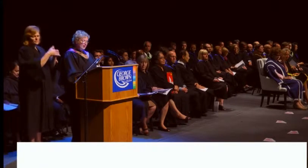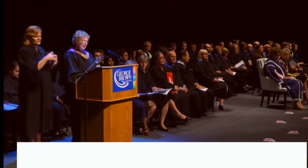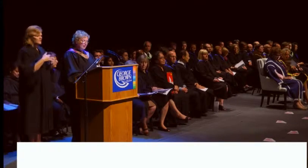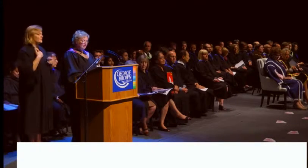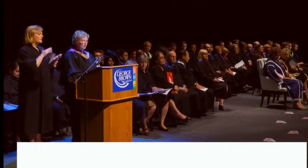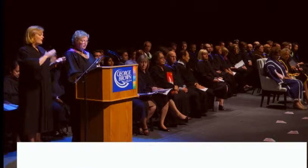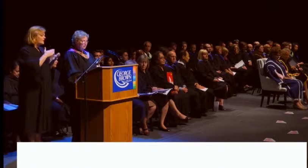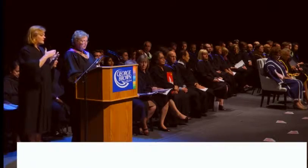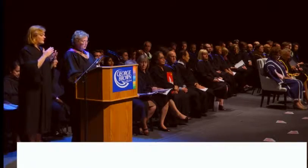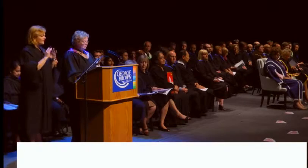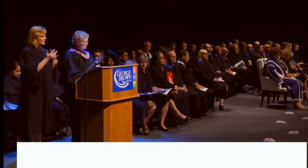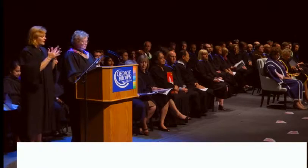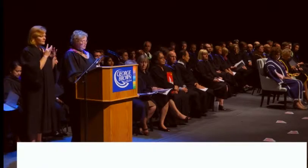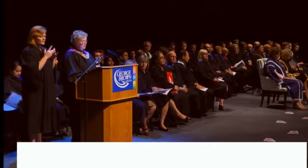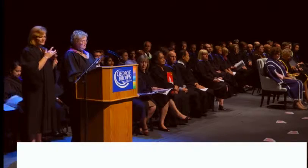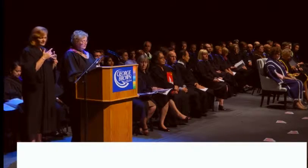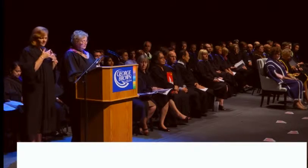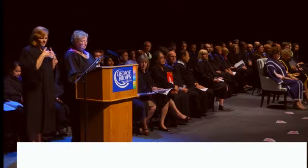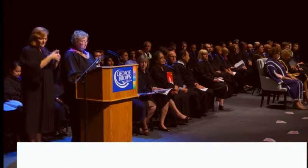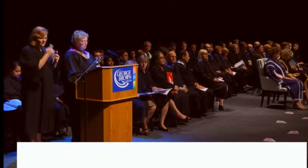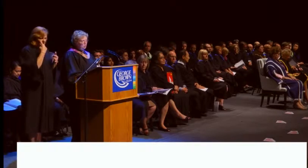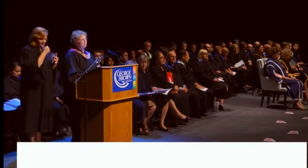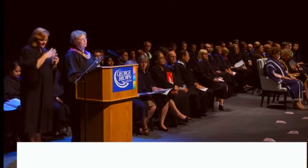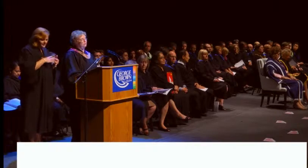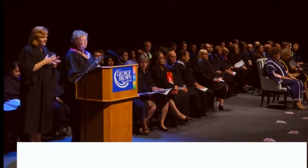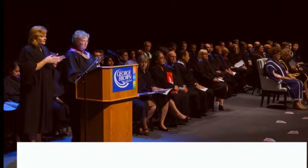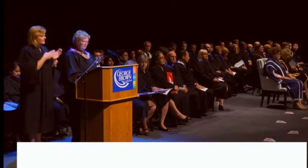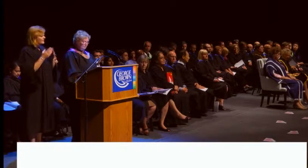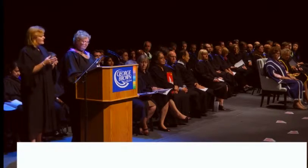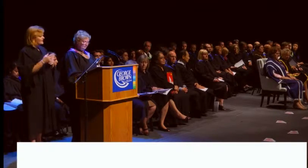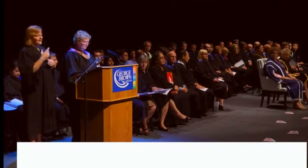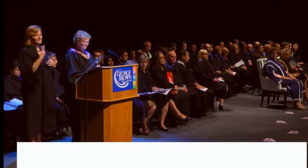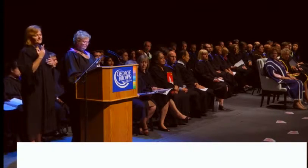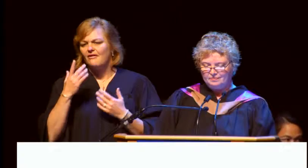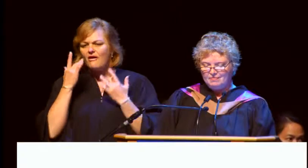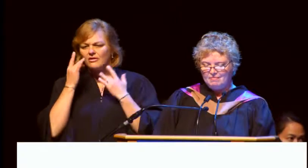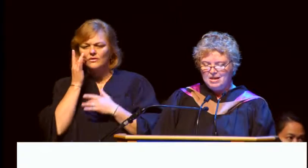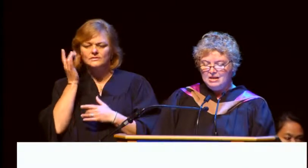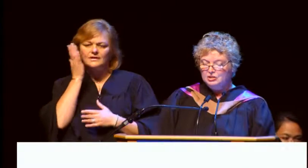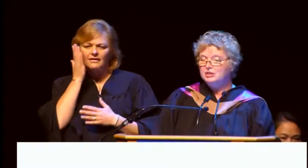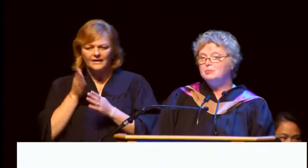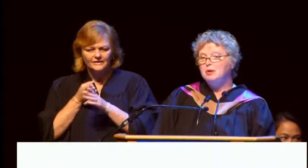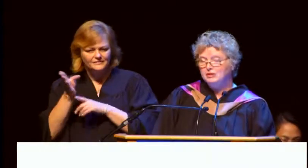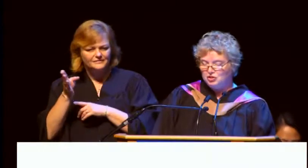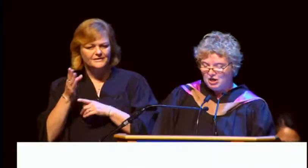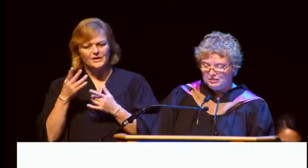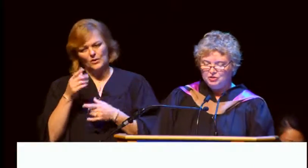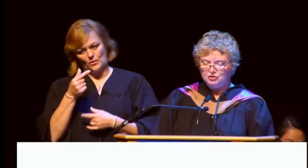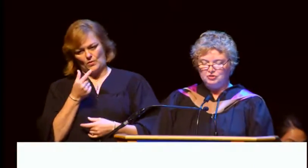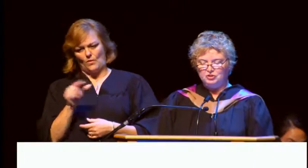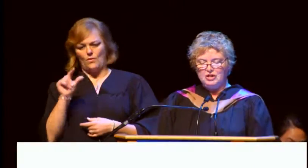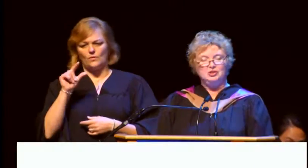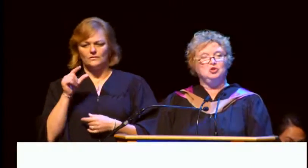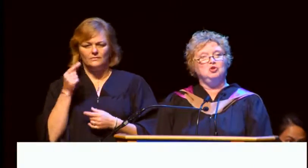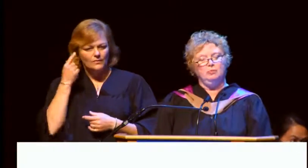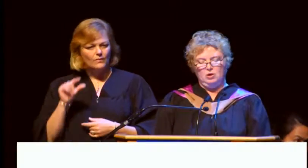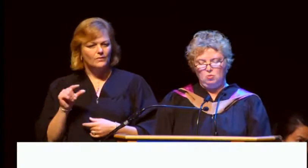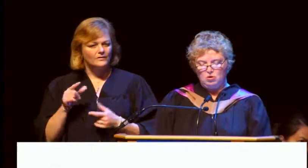AND AN ONTARIO HOSTELRY INSTITUTE GOLD AWARD FOR MEDIA. SHE HAS BEEN A JUDGE FOR INTERNATIONAL COOKBOOK AWARDS